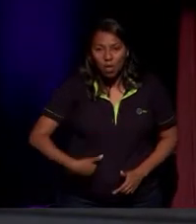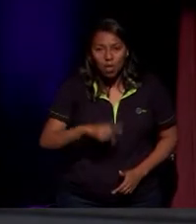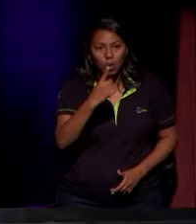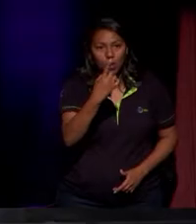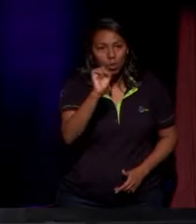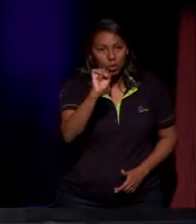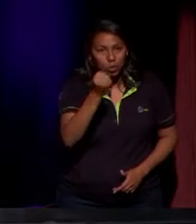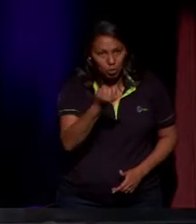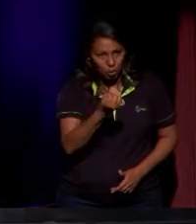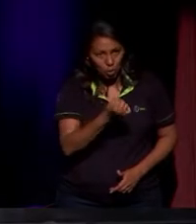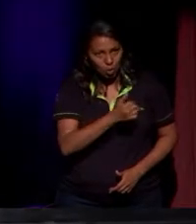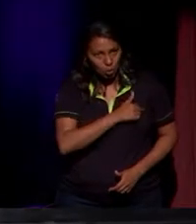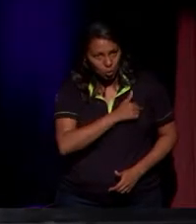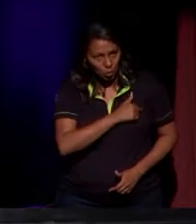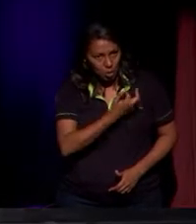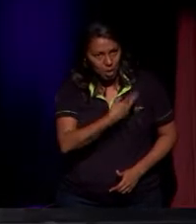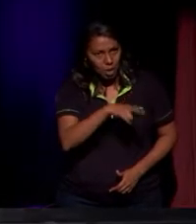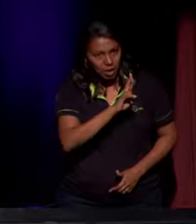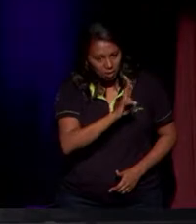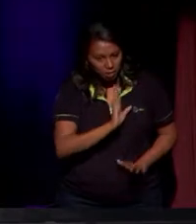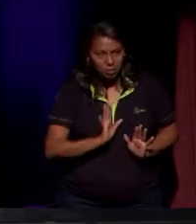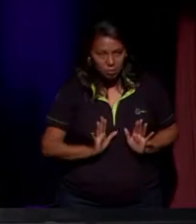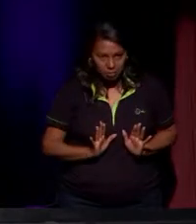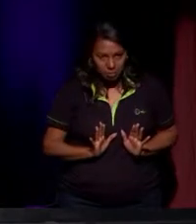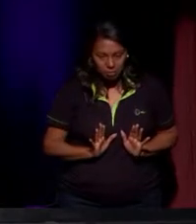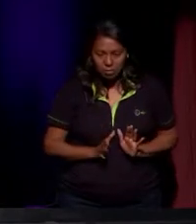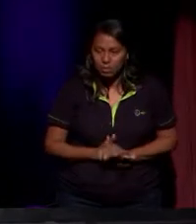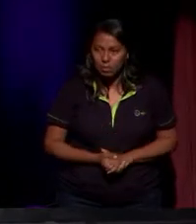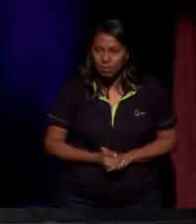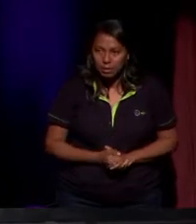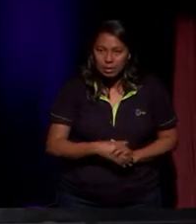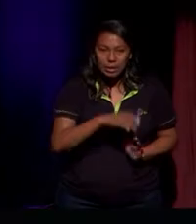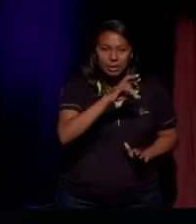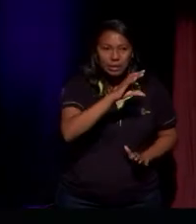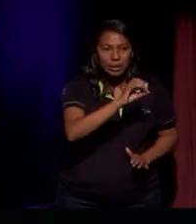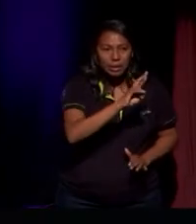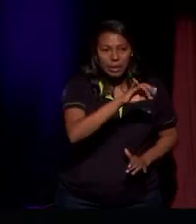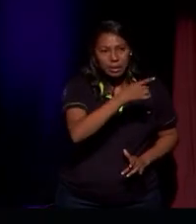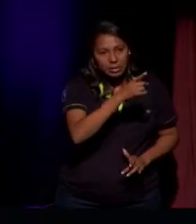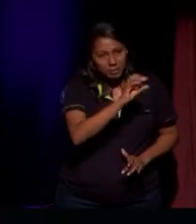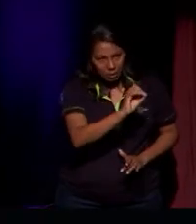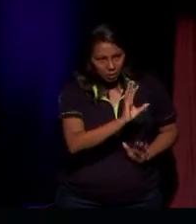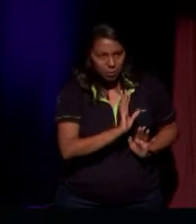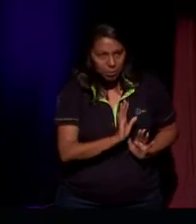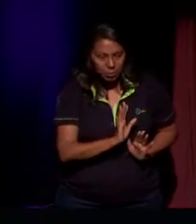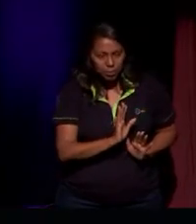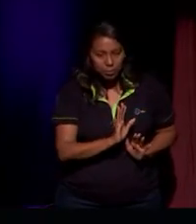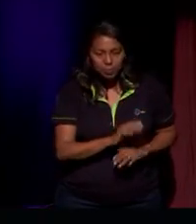within those 18, that is, Christians and their minorities, and their religious groups,